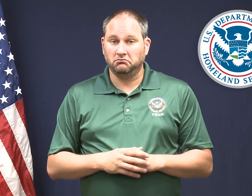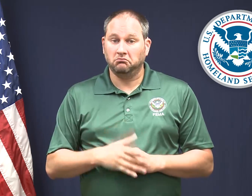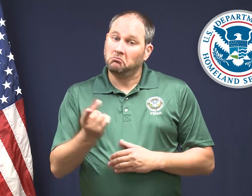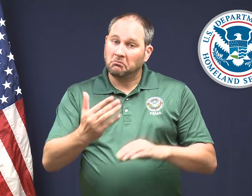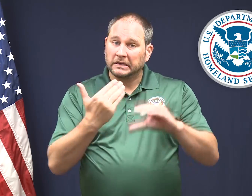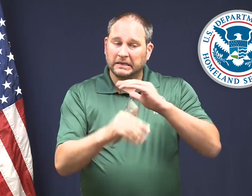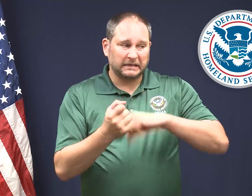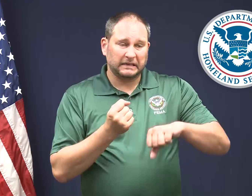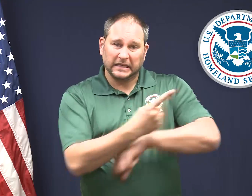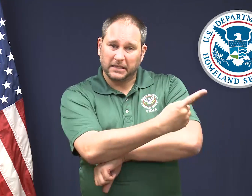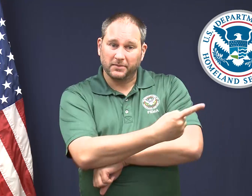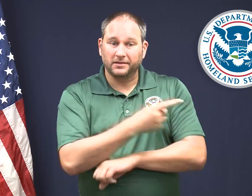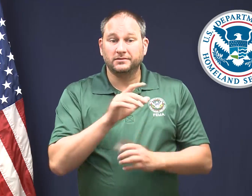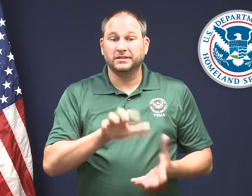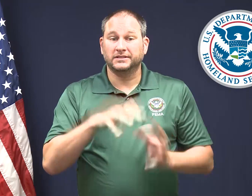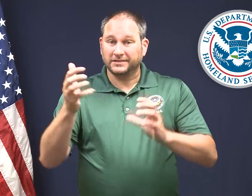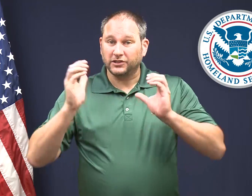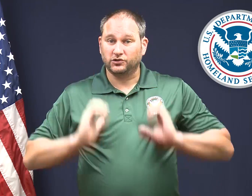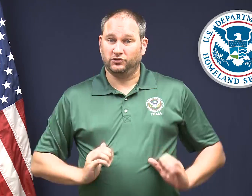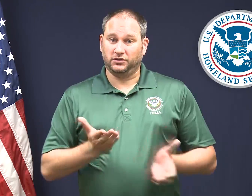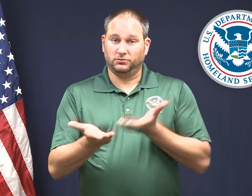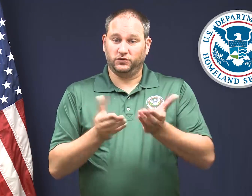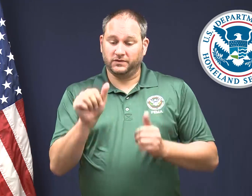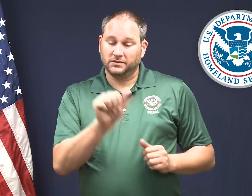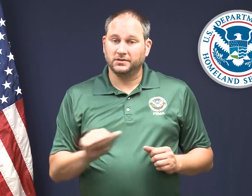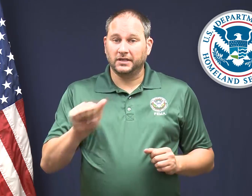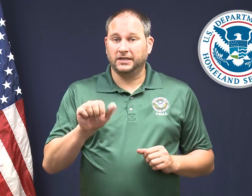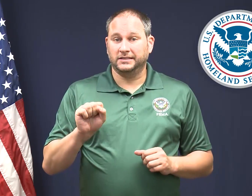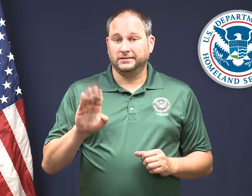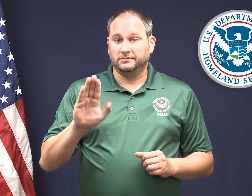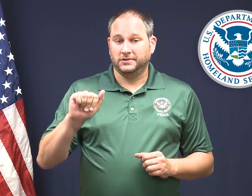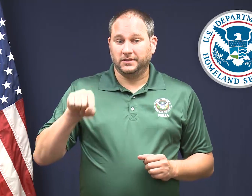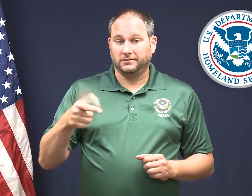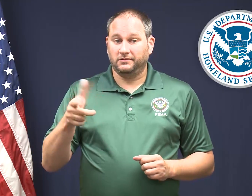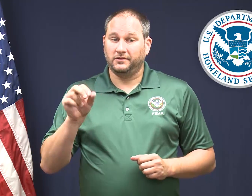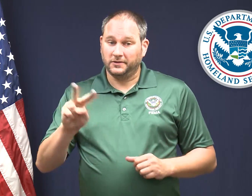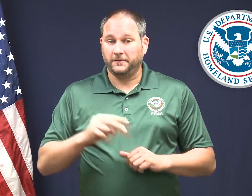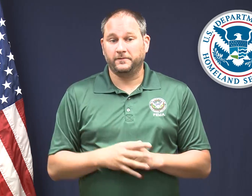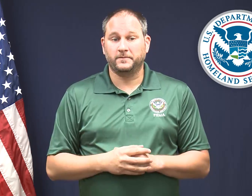or send an email to disastercustomerservice@sba.gov.